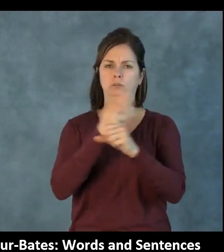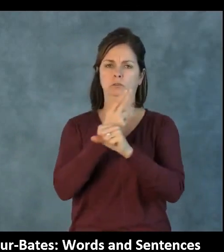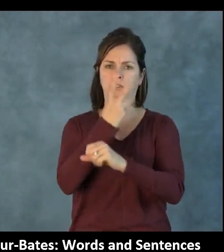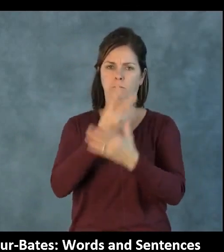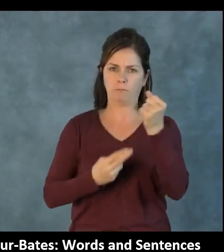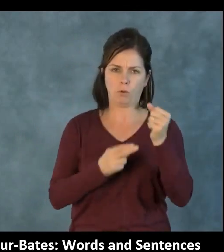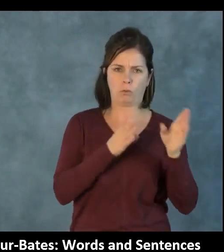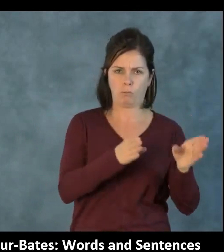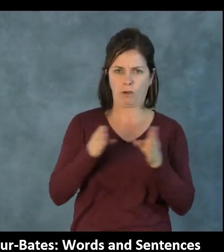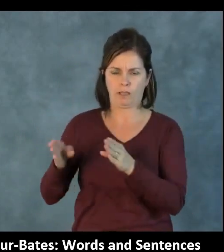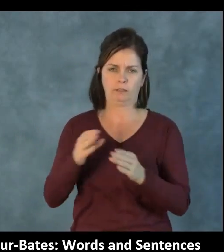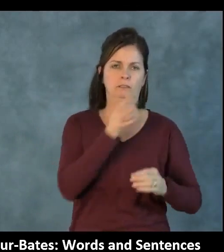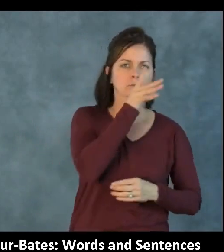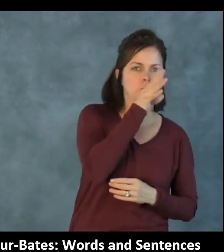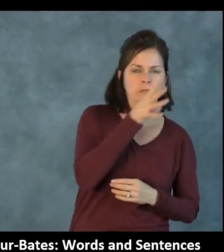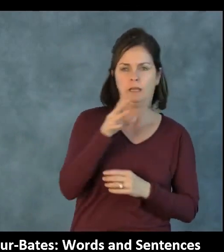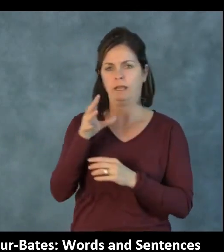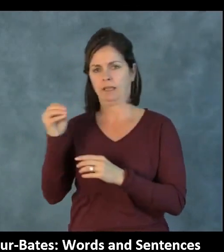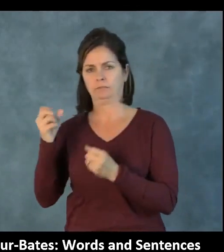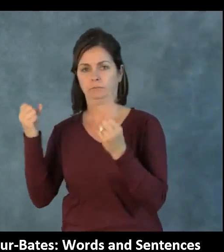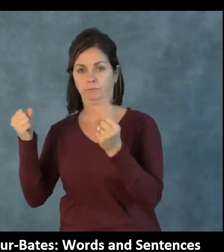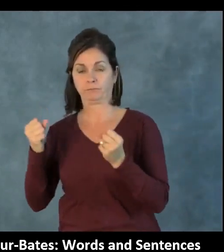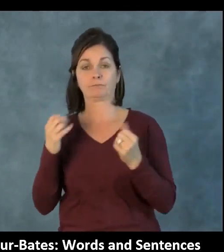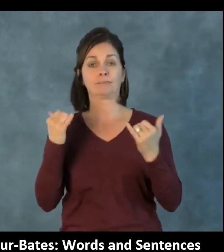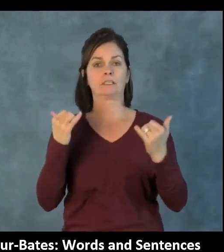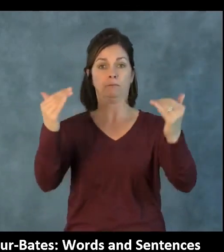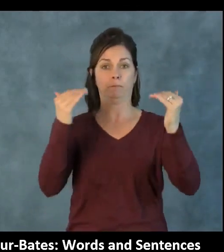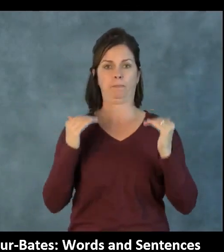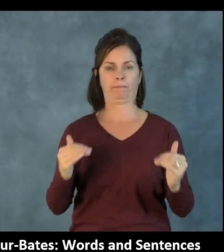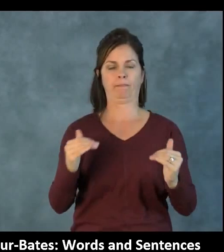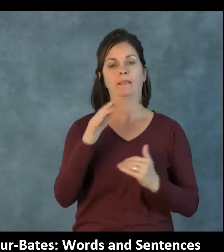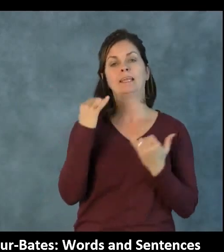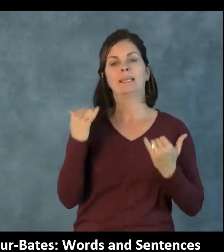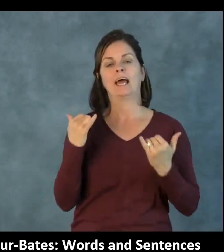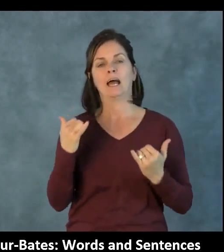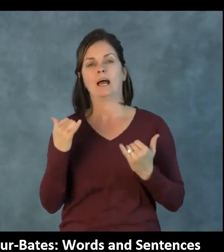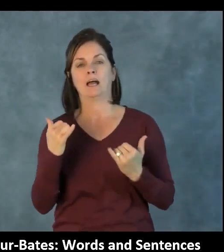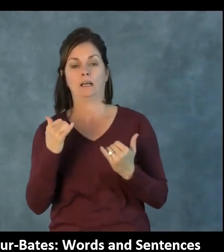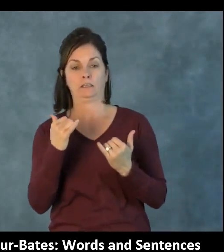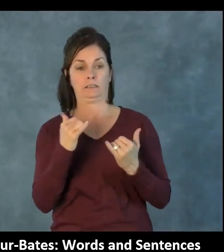The next thing on the summary sheet is a summary of a section from this test that talks